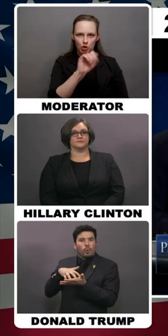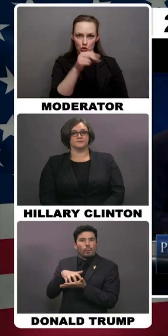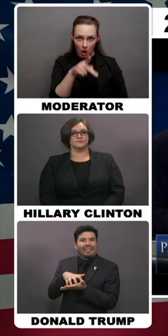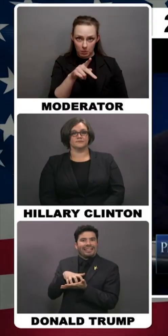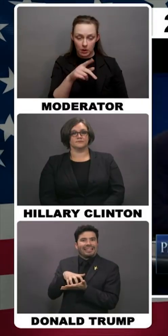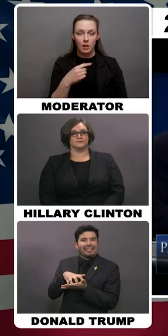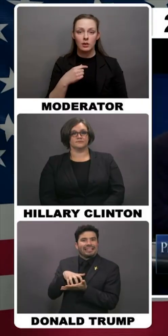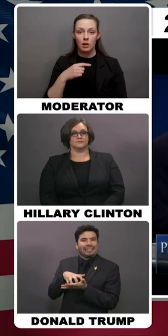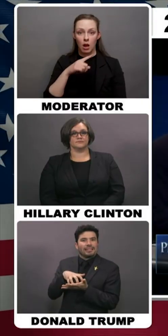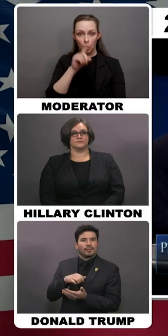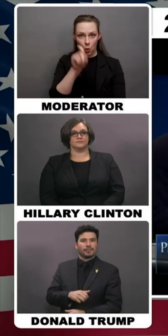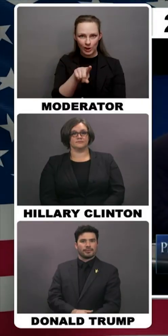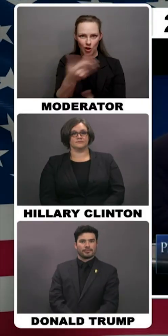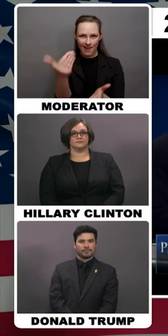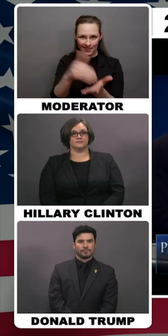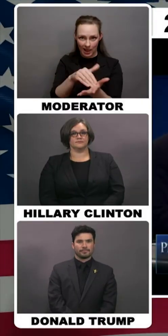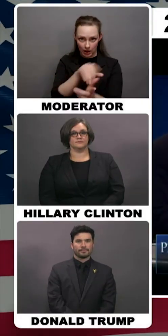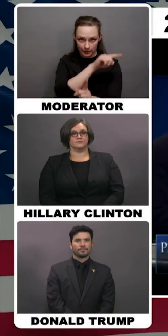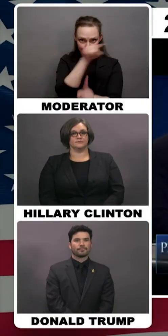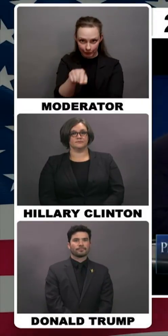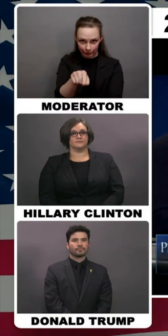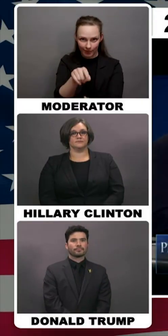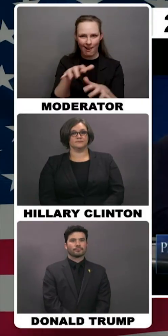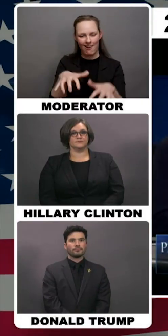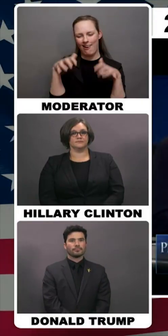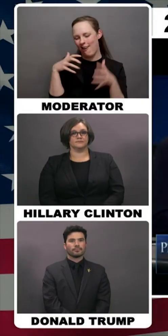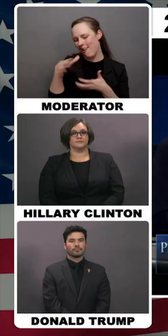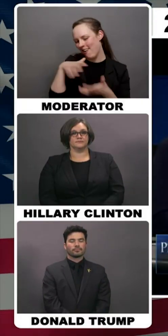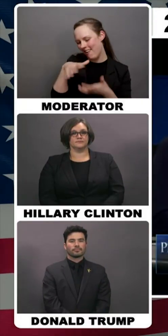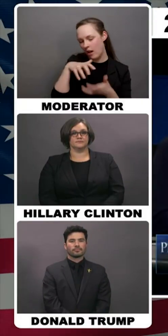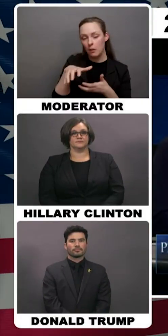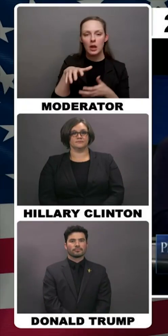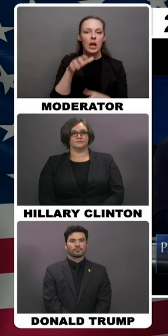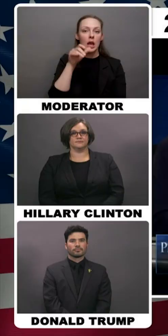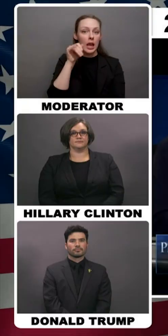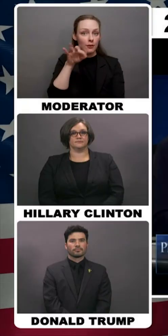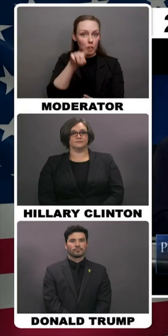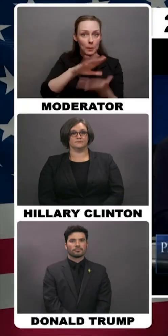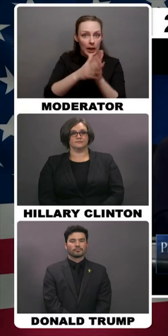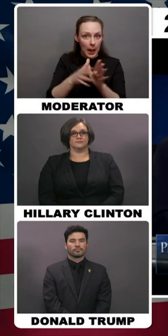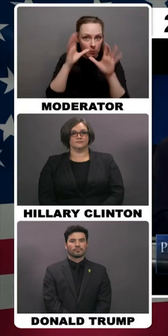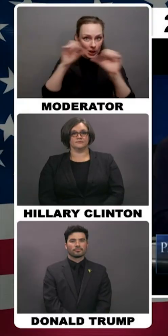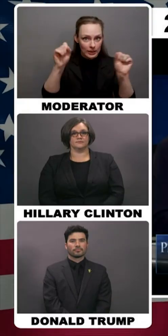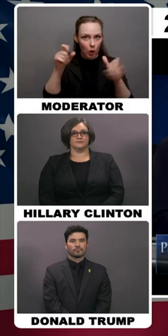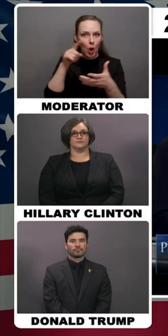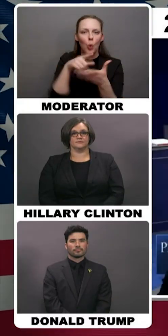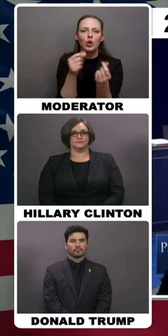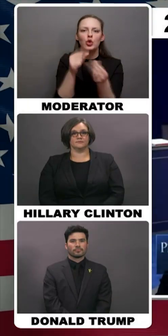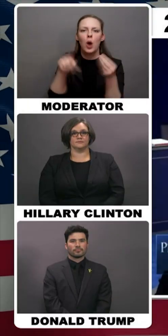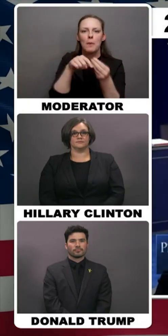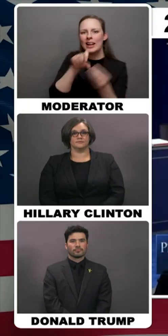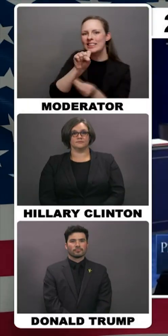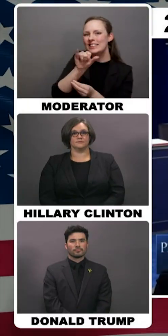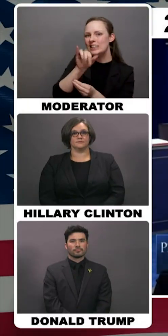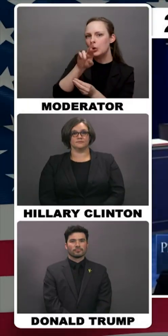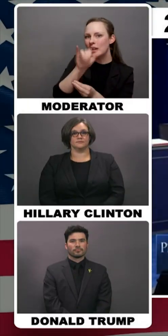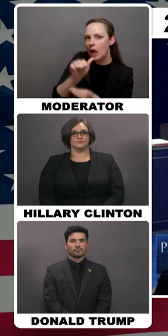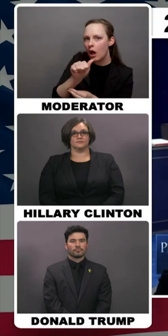If you were president, what would you do about Syria and the humanitarian crisis in Aleppo?